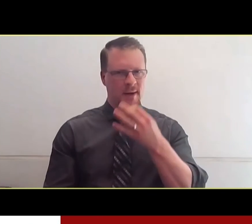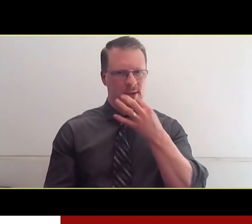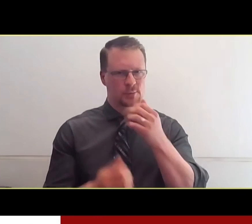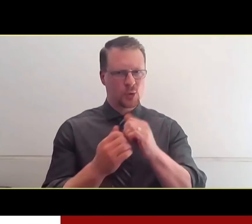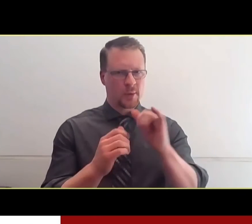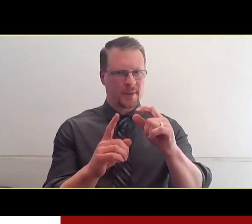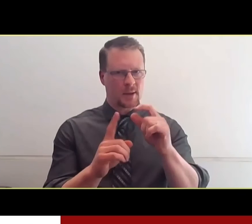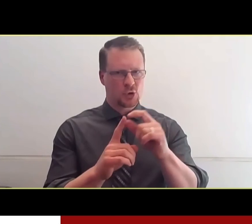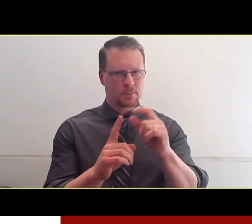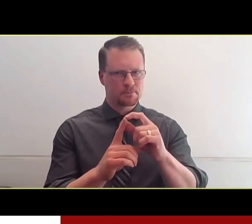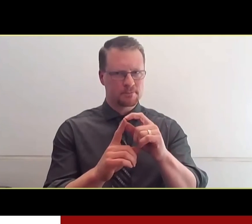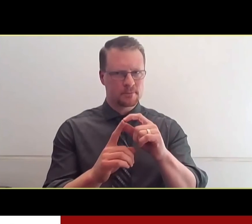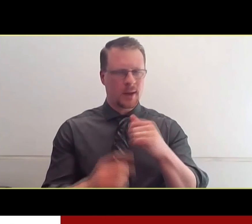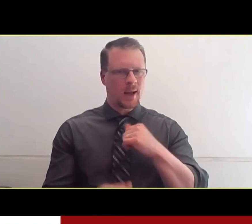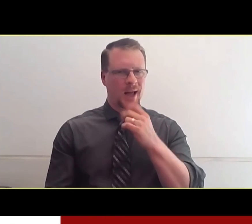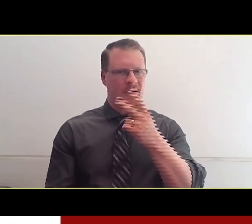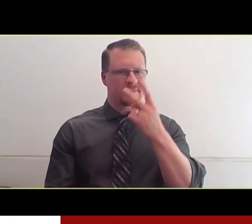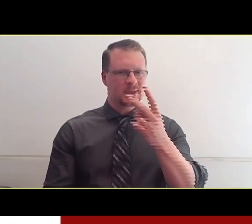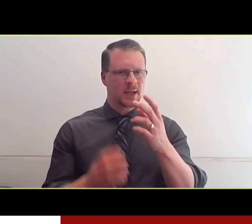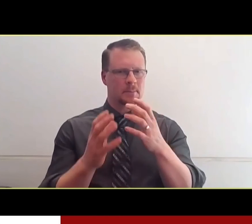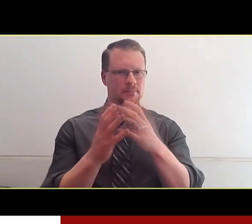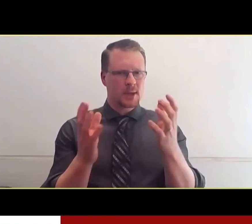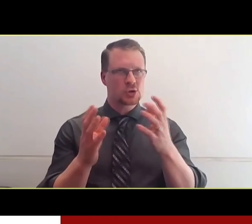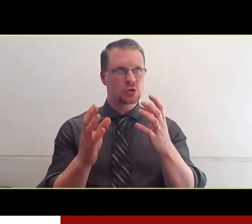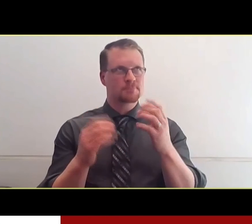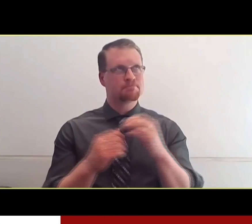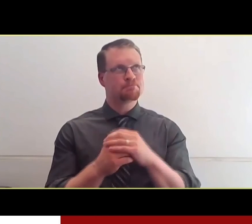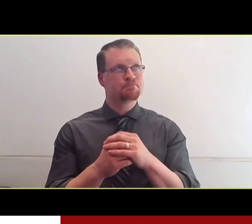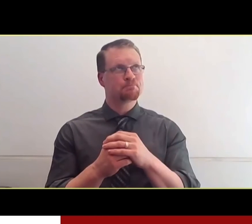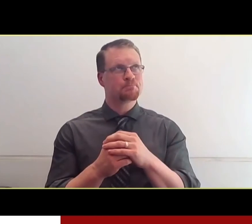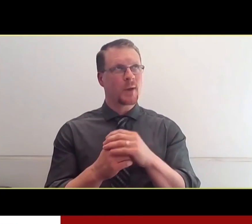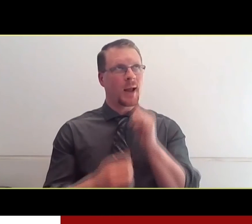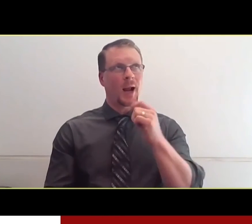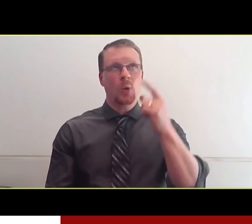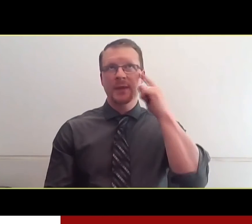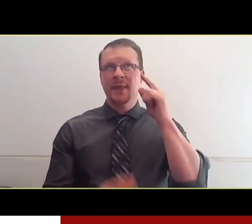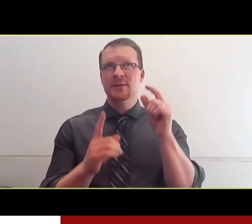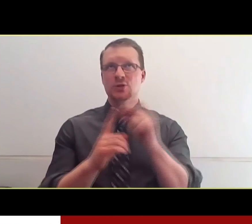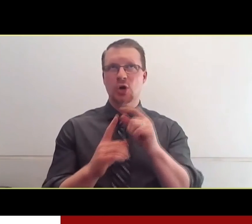I don't consider myself an expert on the nuances between these two terms.